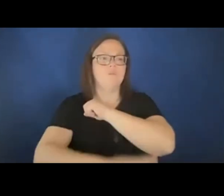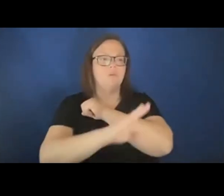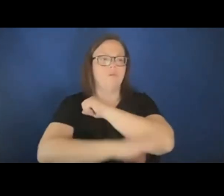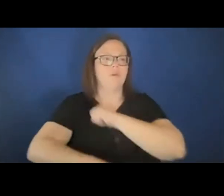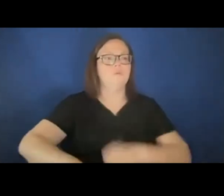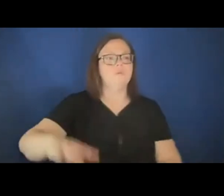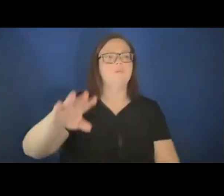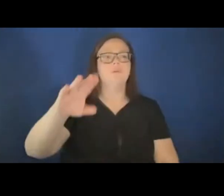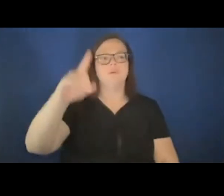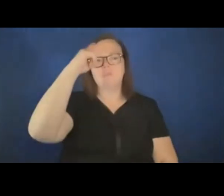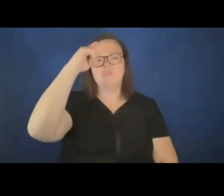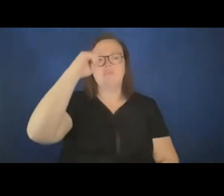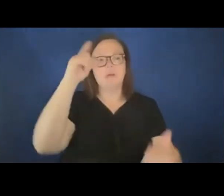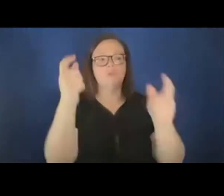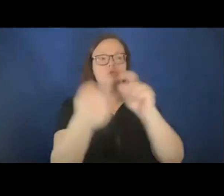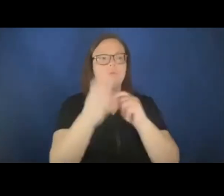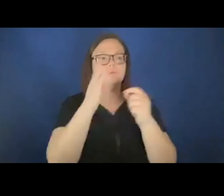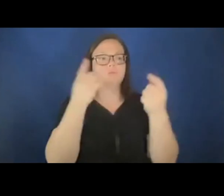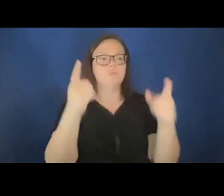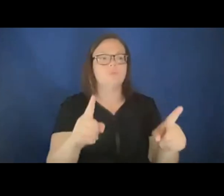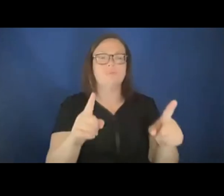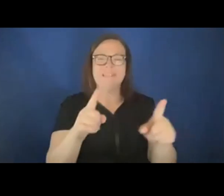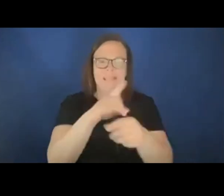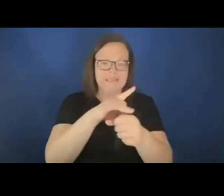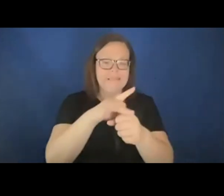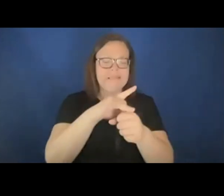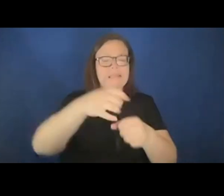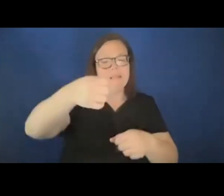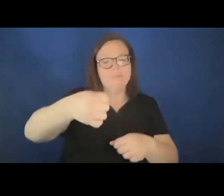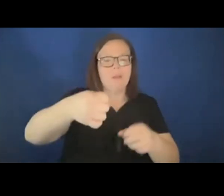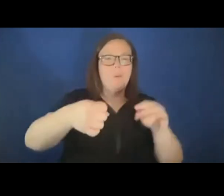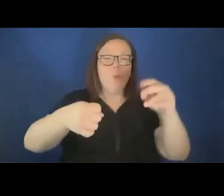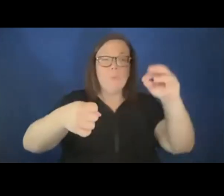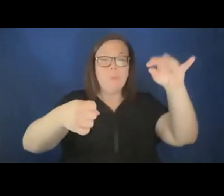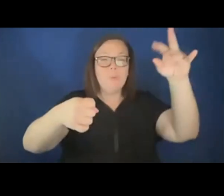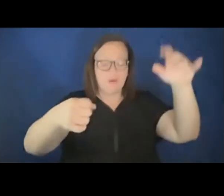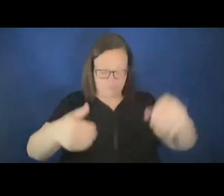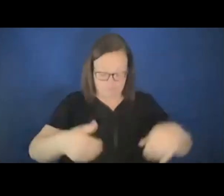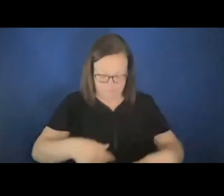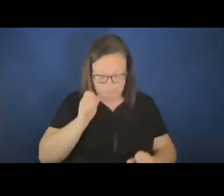to come. Tea kettle whistles, and my belly perks up. Calmness